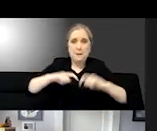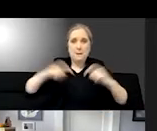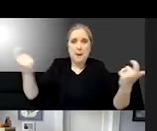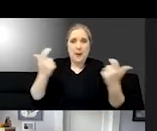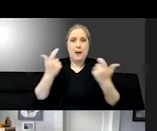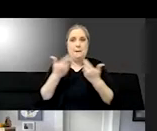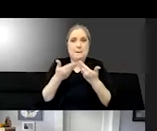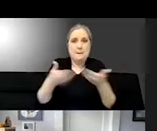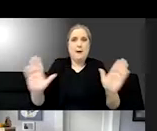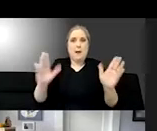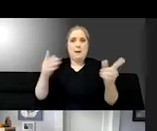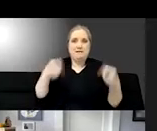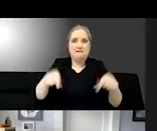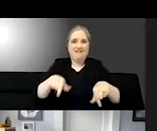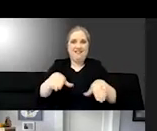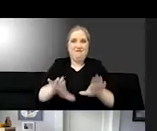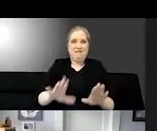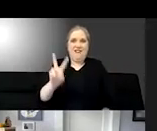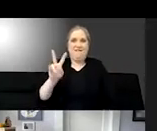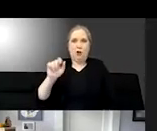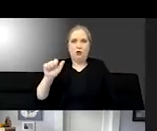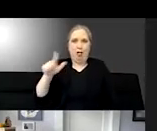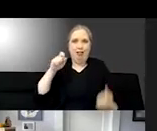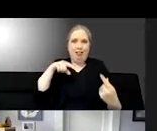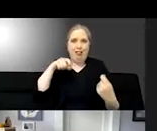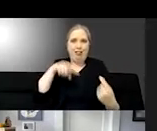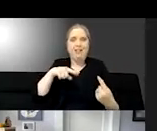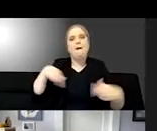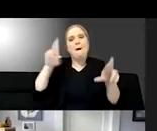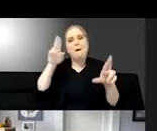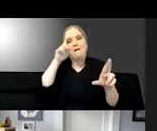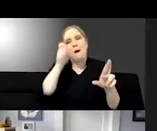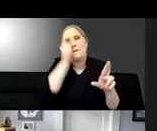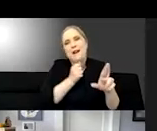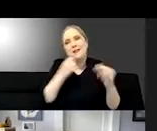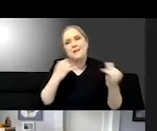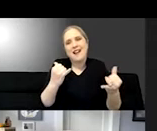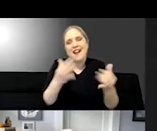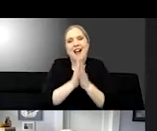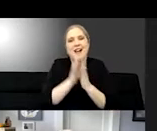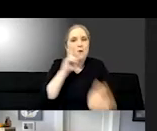We are very excited to have ways to connect with everyone while we are all safely at home. I want to thank Signing Edge for providing interpreters for this evening's discussion. Signing edge is a deaf-owned interpreting company based in St. Louis.